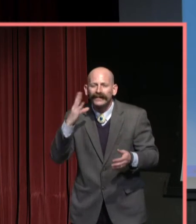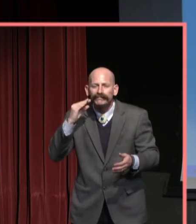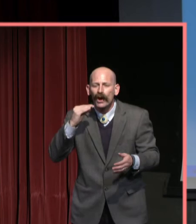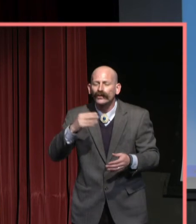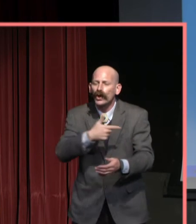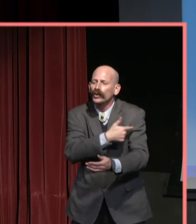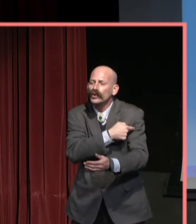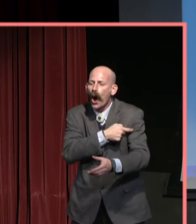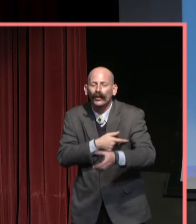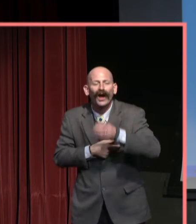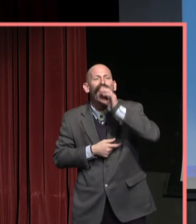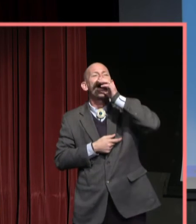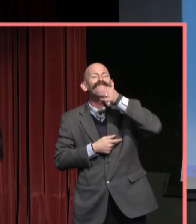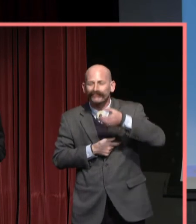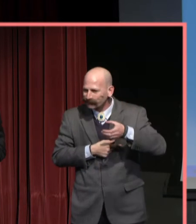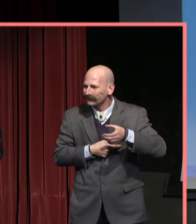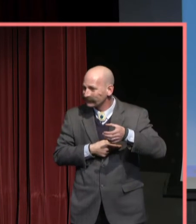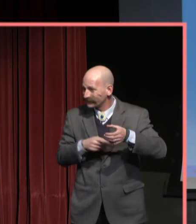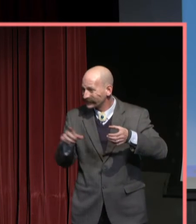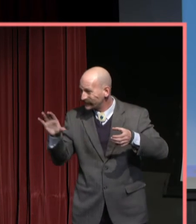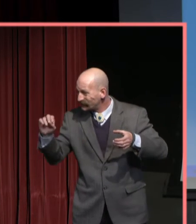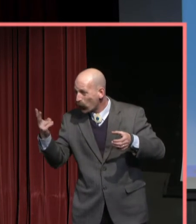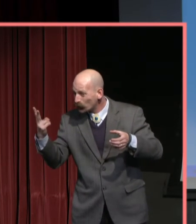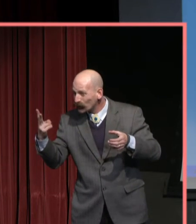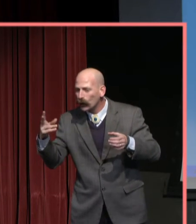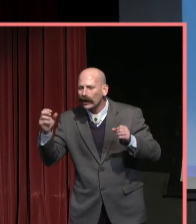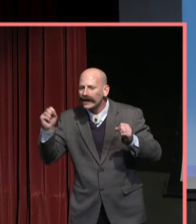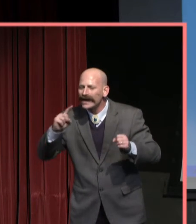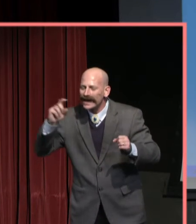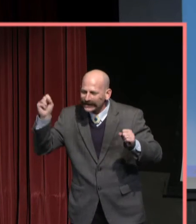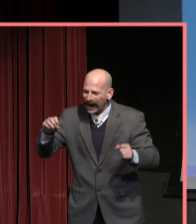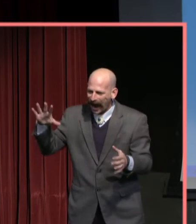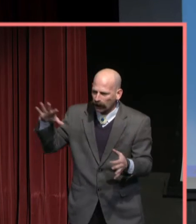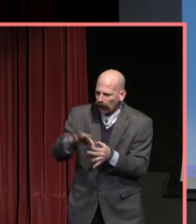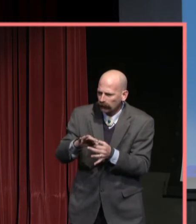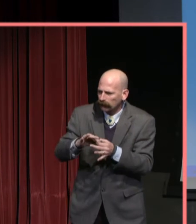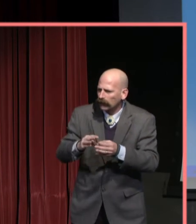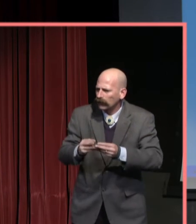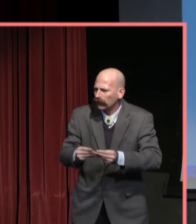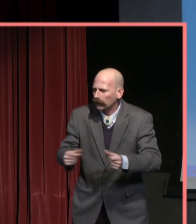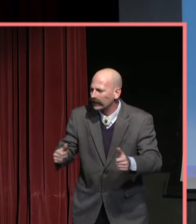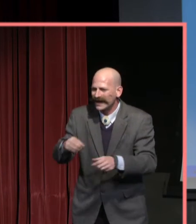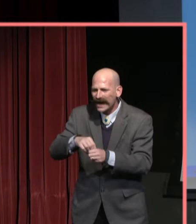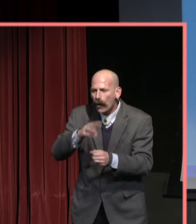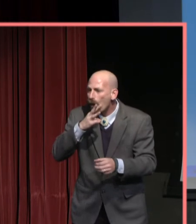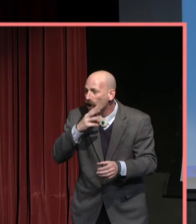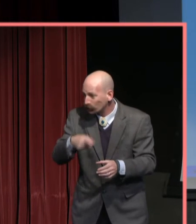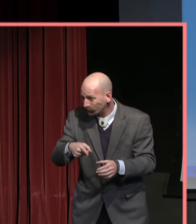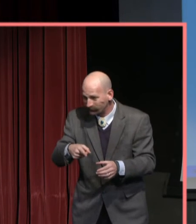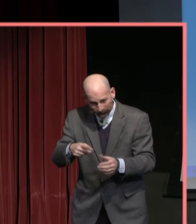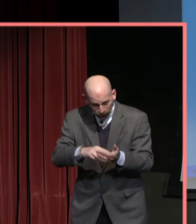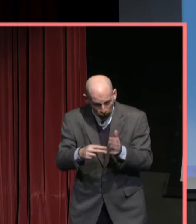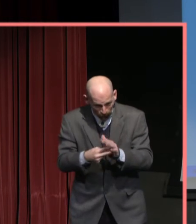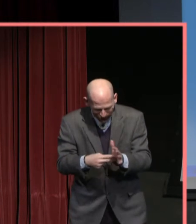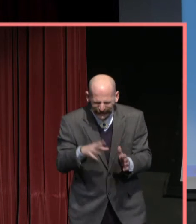CO2 is soluble in water. So as we put more CO2 in the atmosphere,